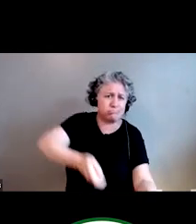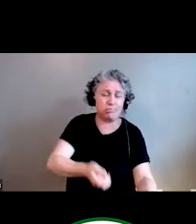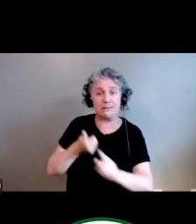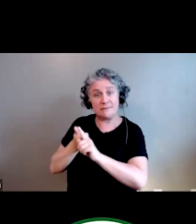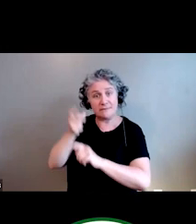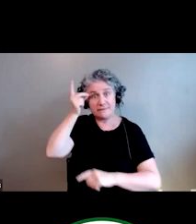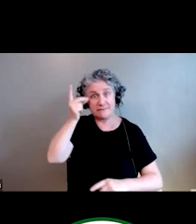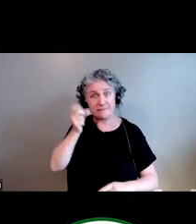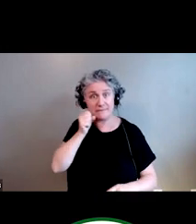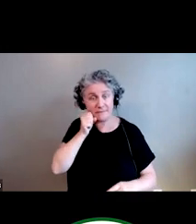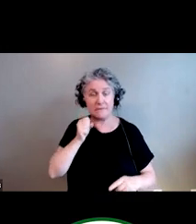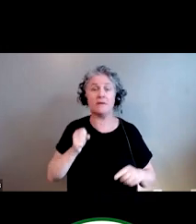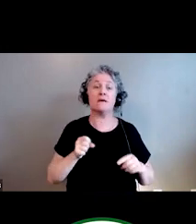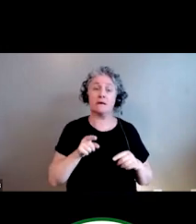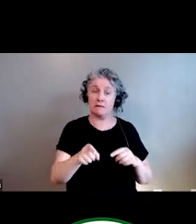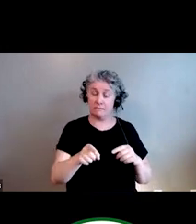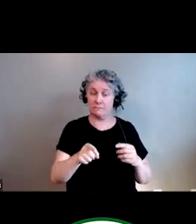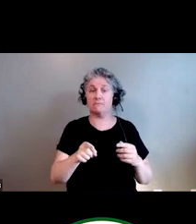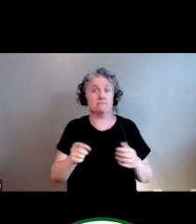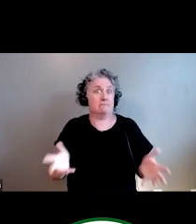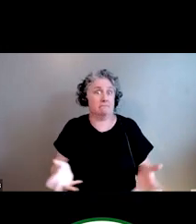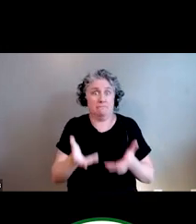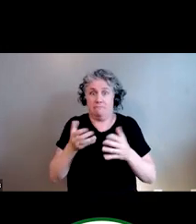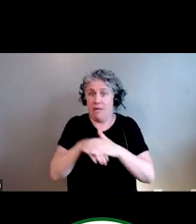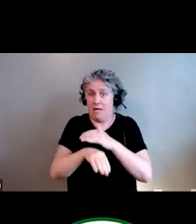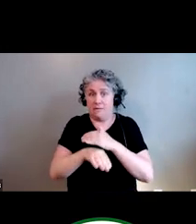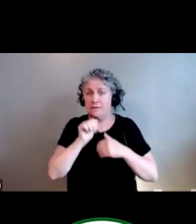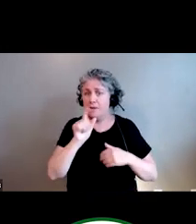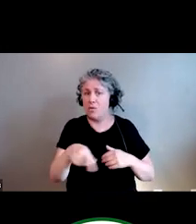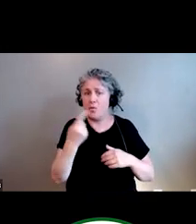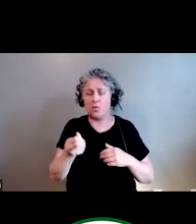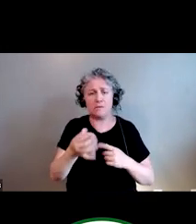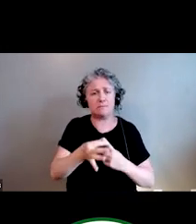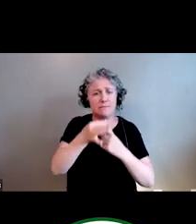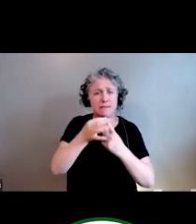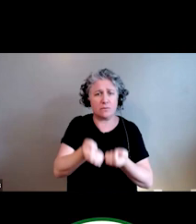come in the way of specialized equipment, but is also adapting the technical aspects required.